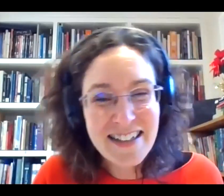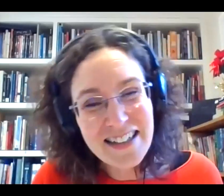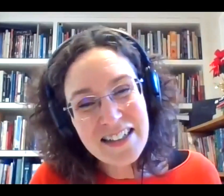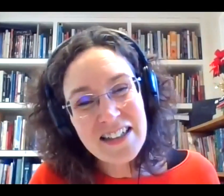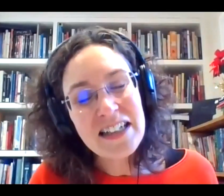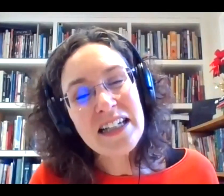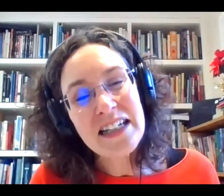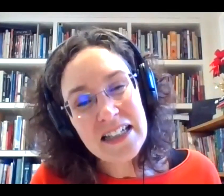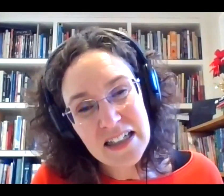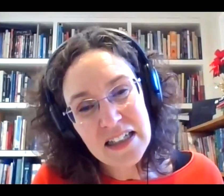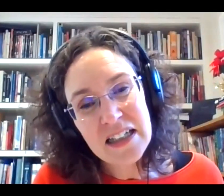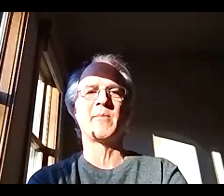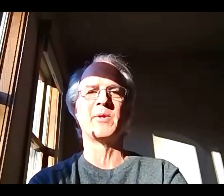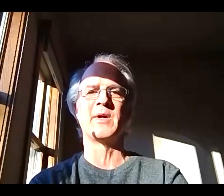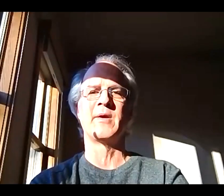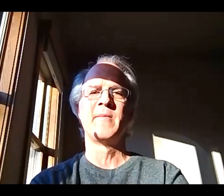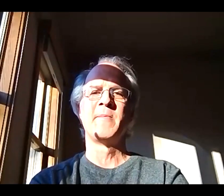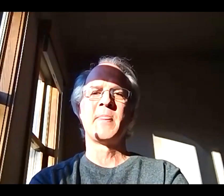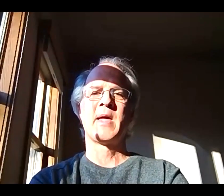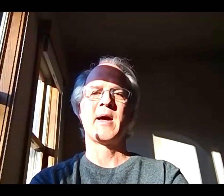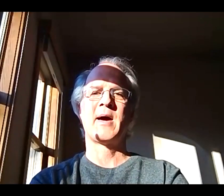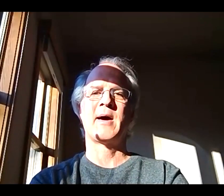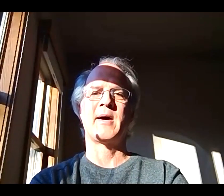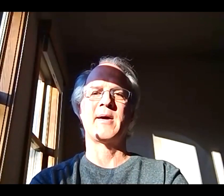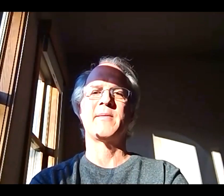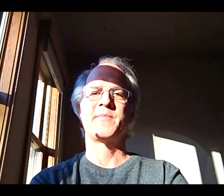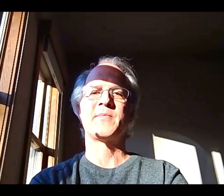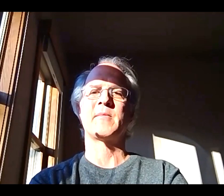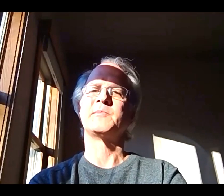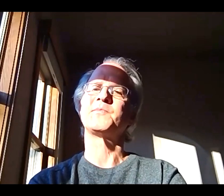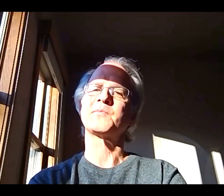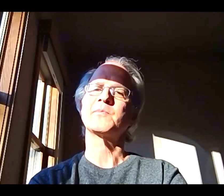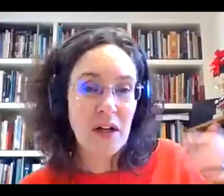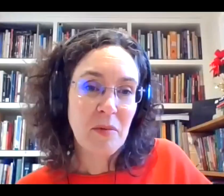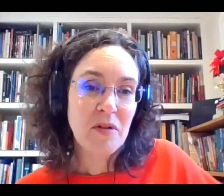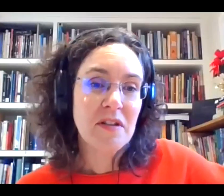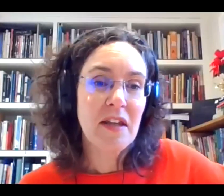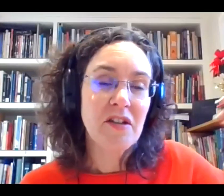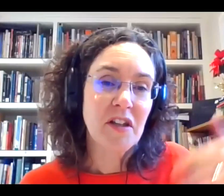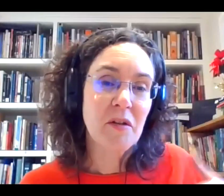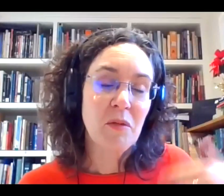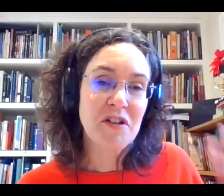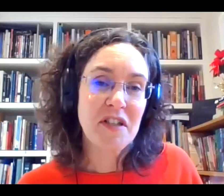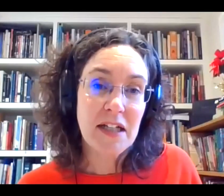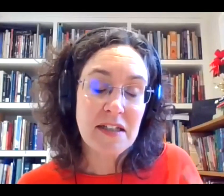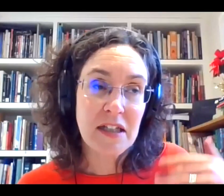hadn't been produced outside of Dublin. Una: yeah, so, I suppose then, Jonathan what you're saying